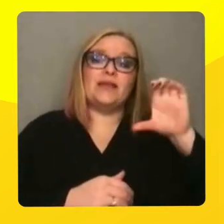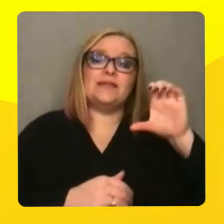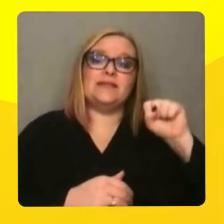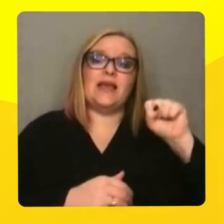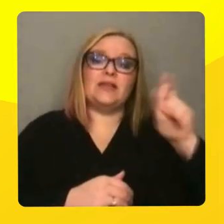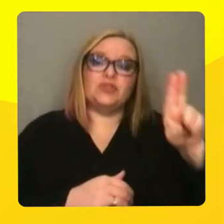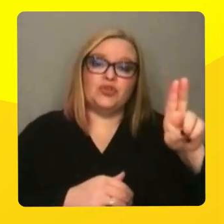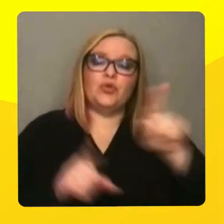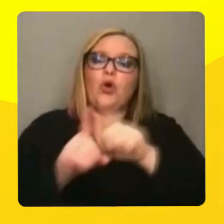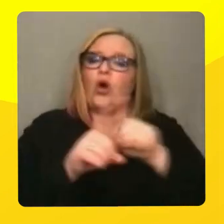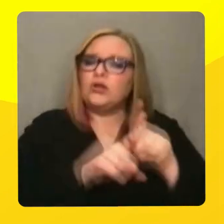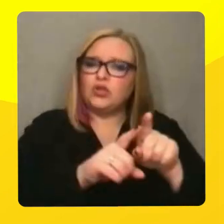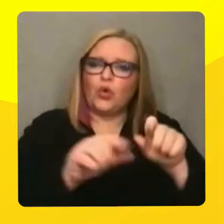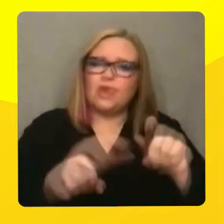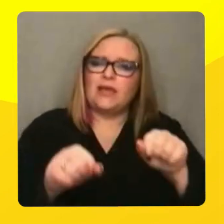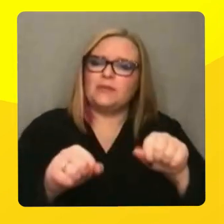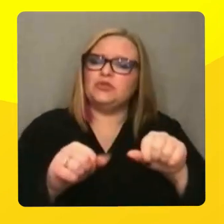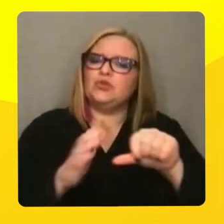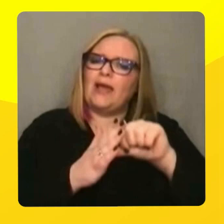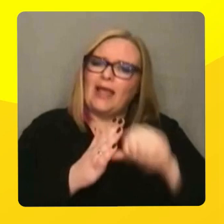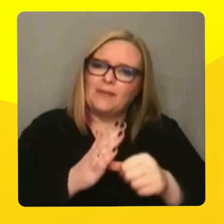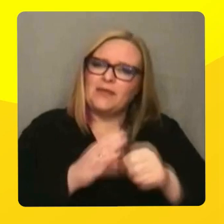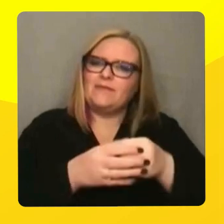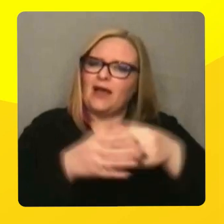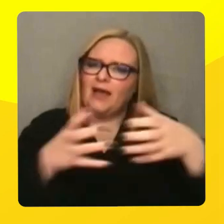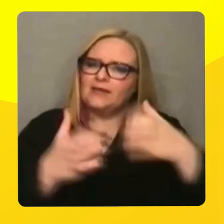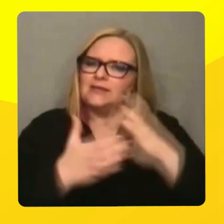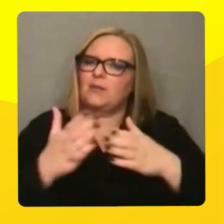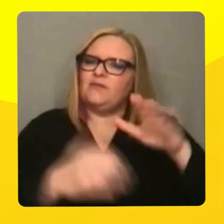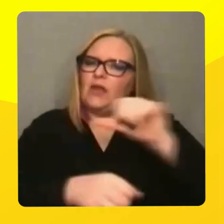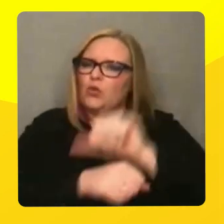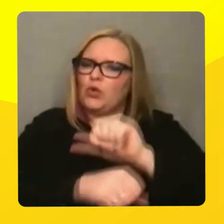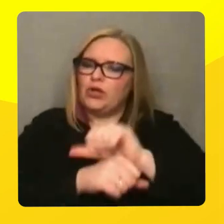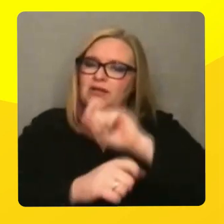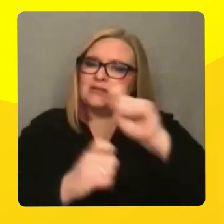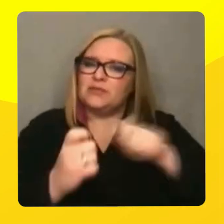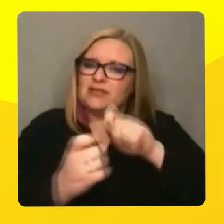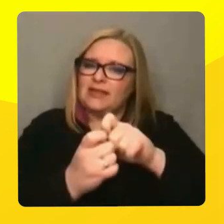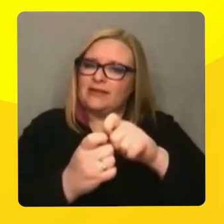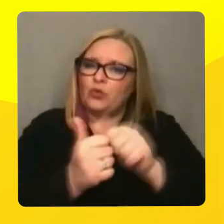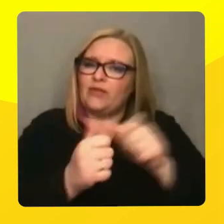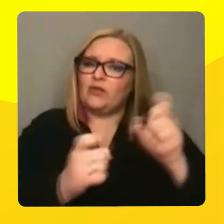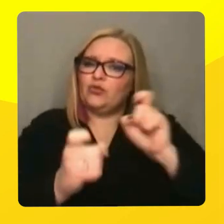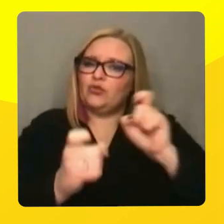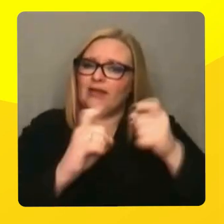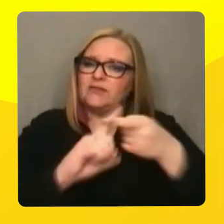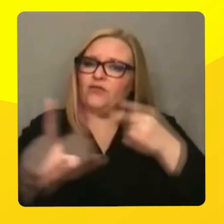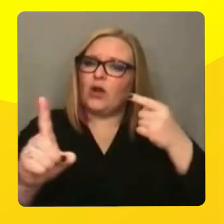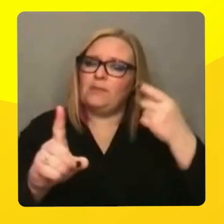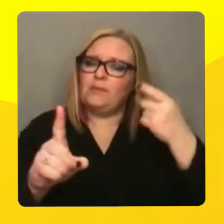was able to amplify some of this work, specifically with grants from the public sector, from the National Science Foundation.